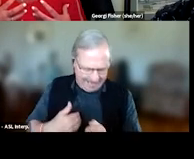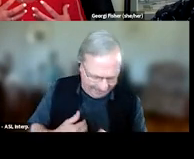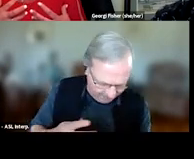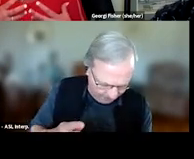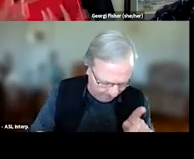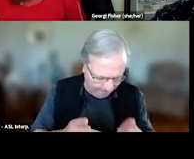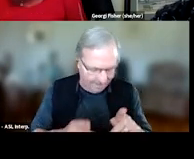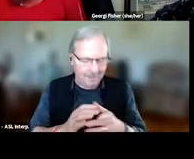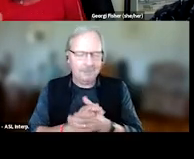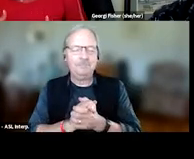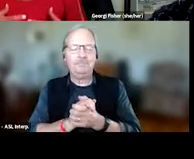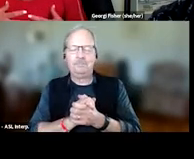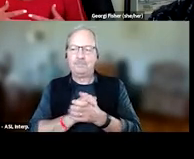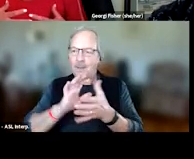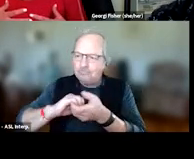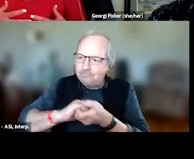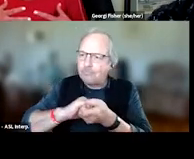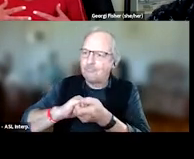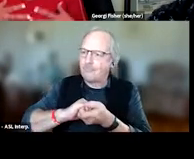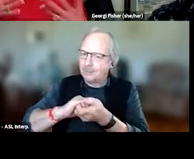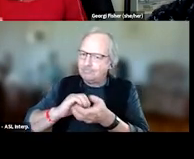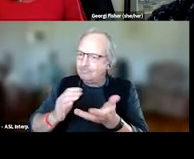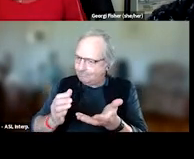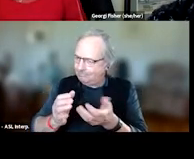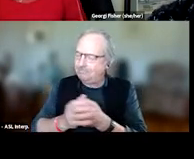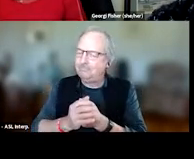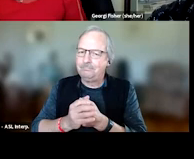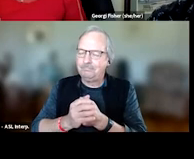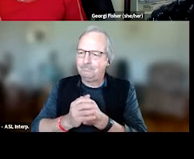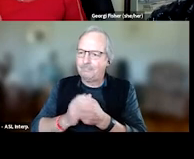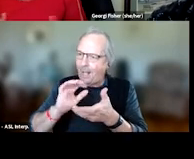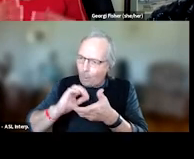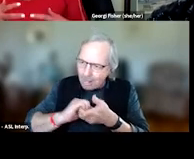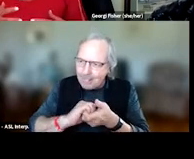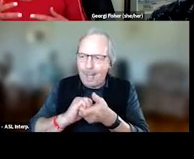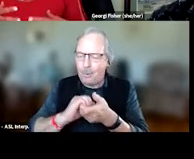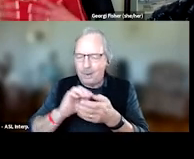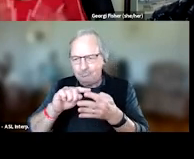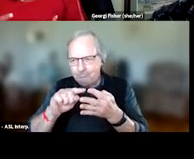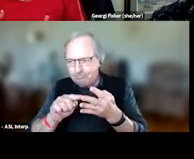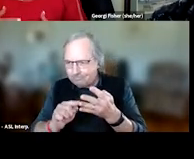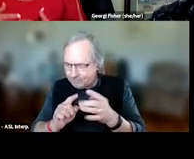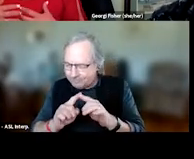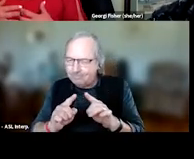in partners and collaborating in things like this makes me feel very good.